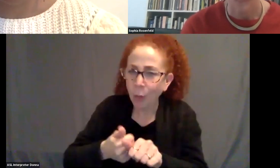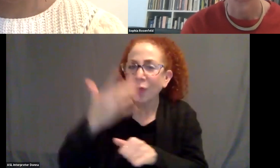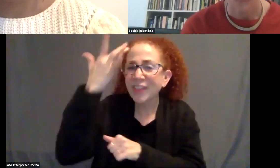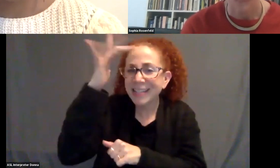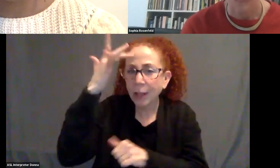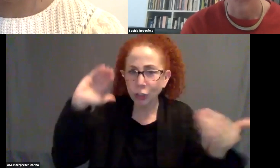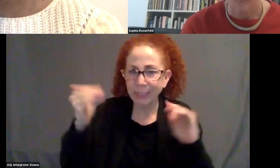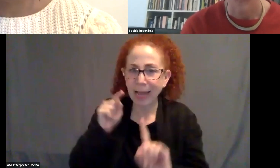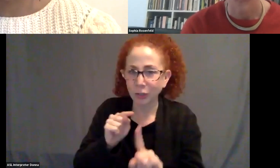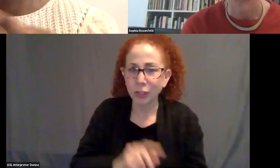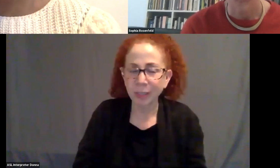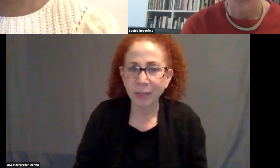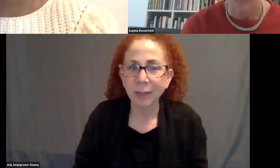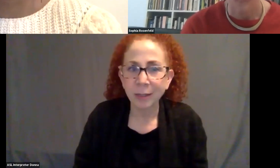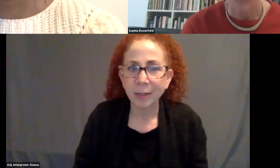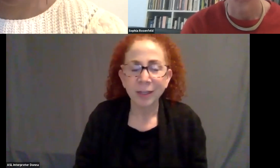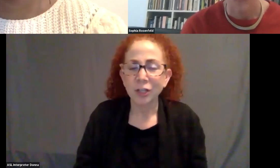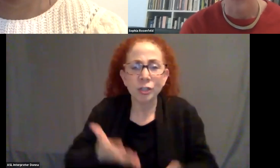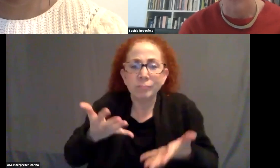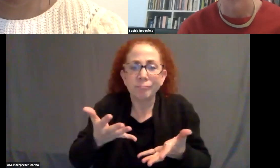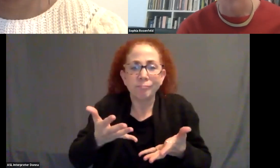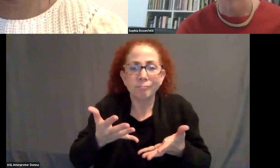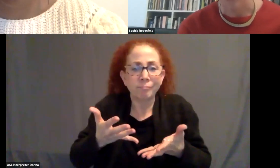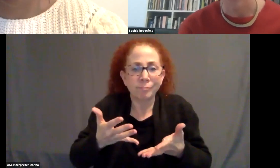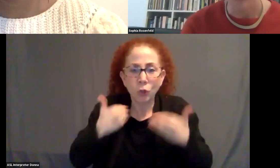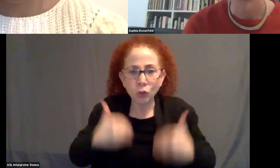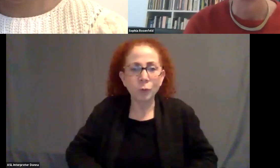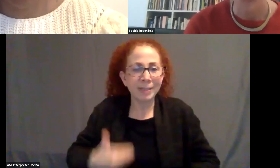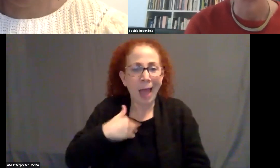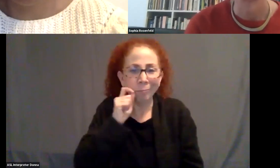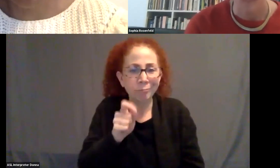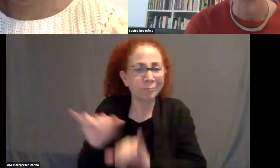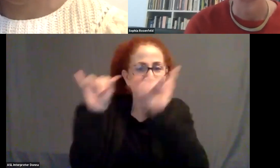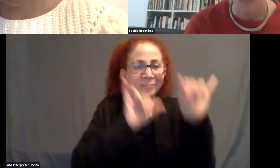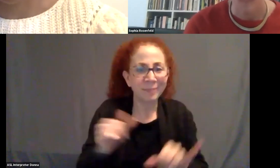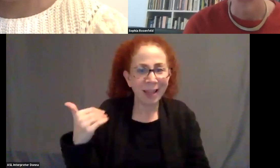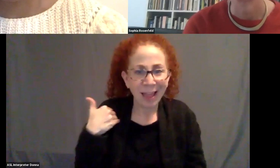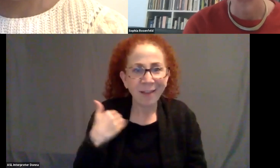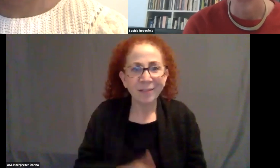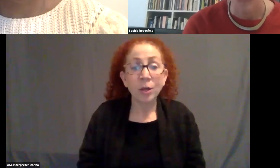that it's just a quality of being human that can get exercised in different ways